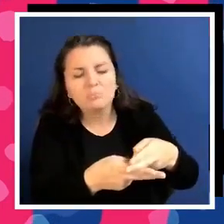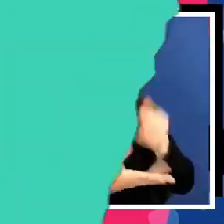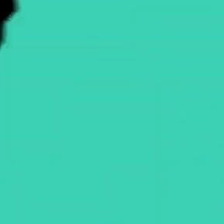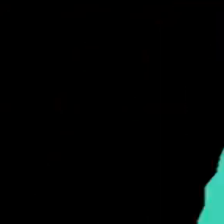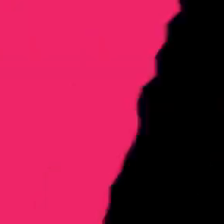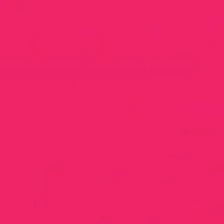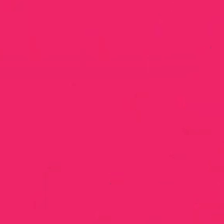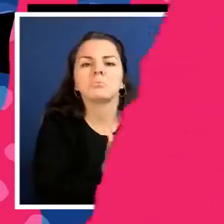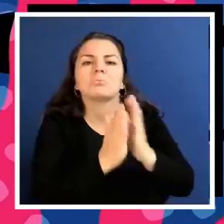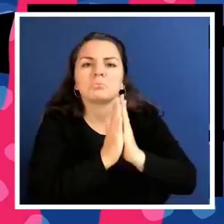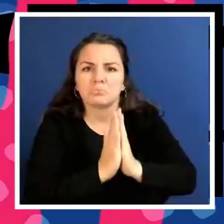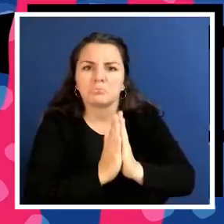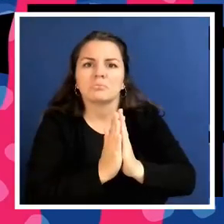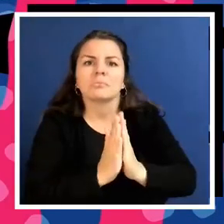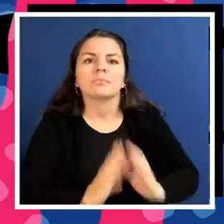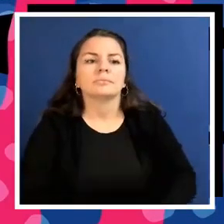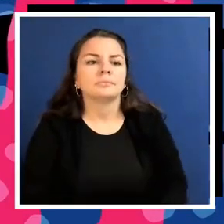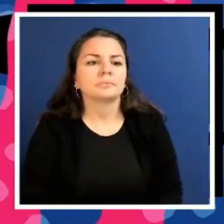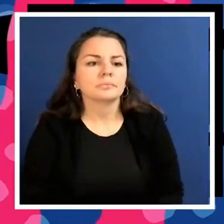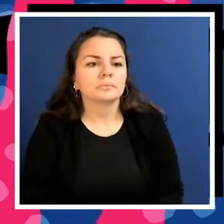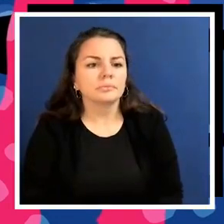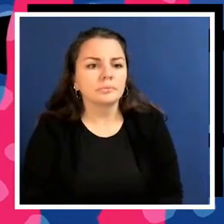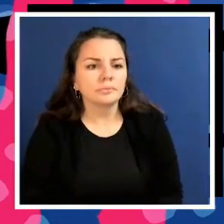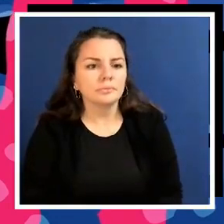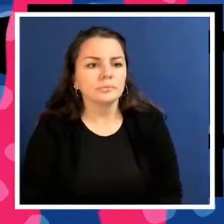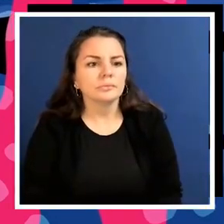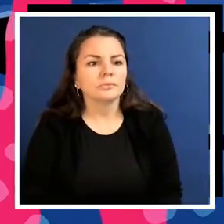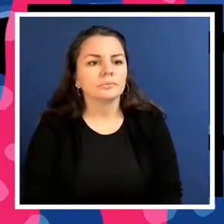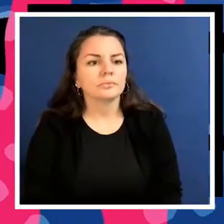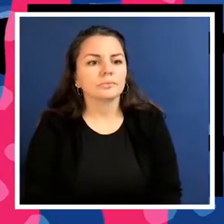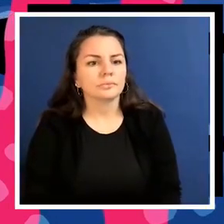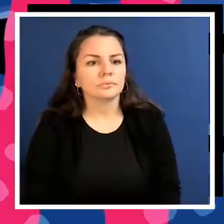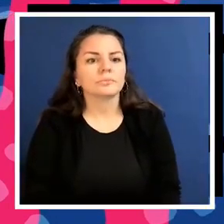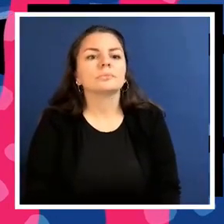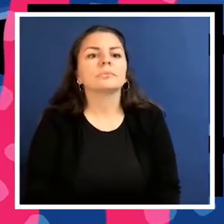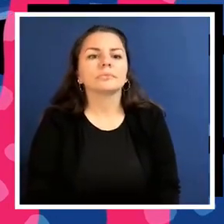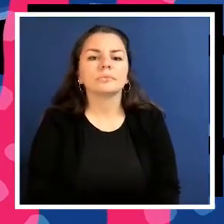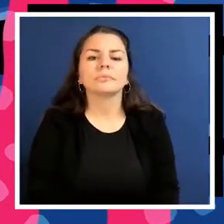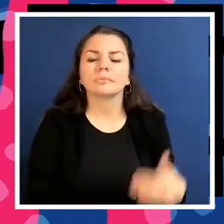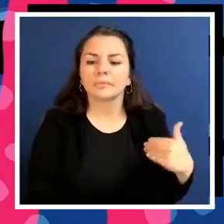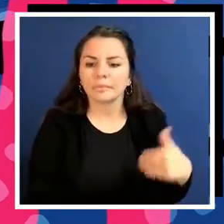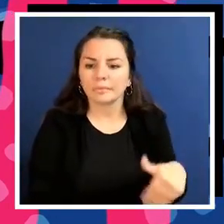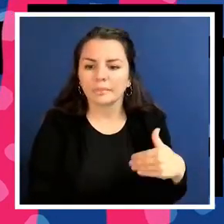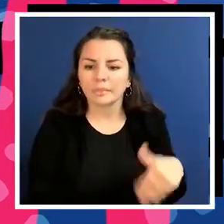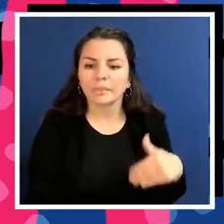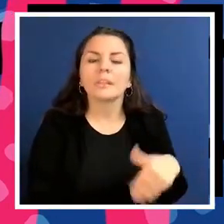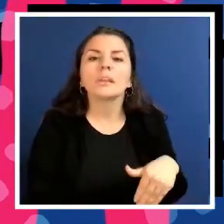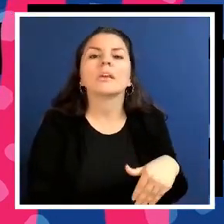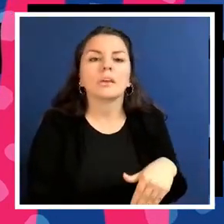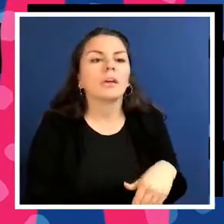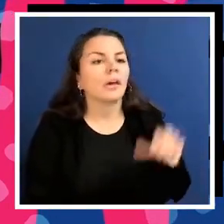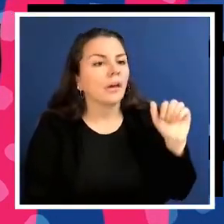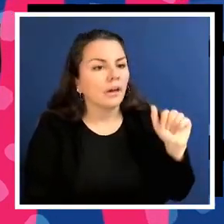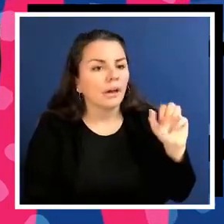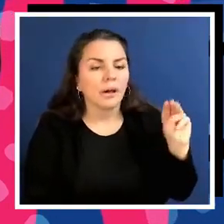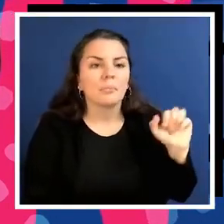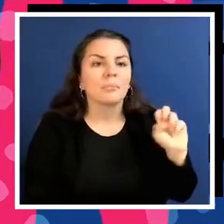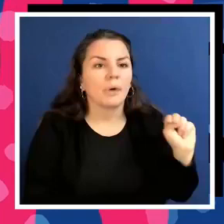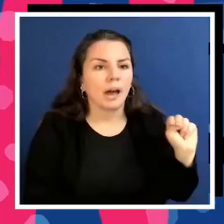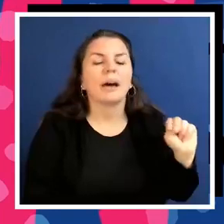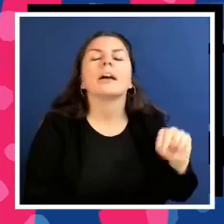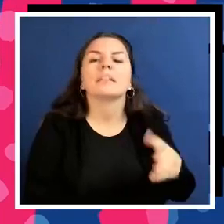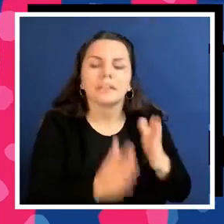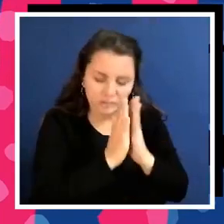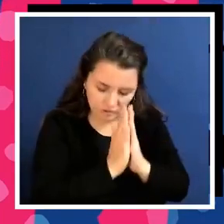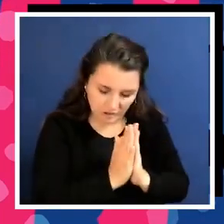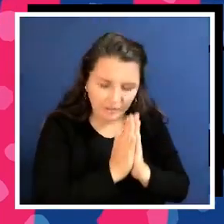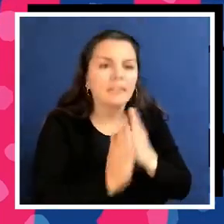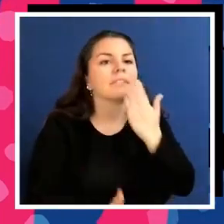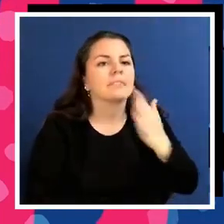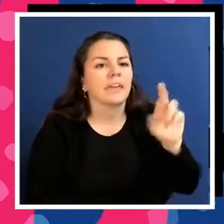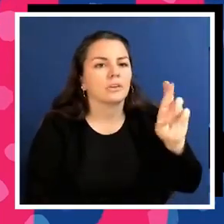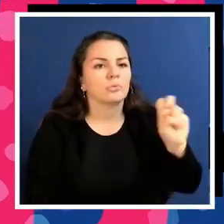ONE ANOTHER.